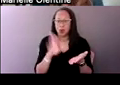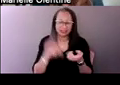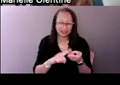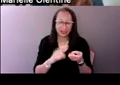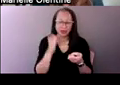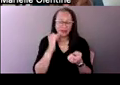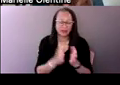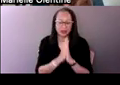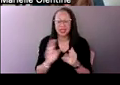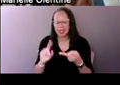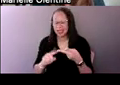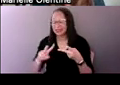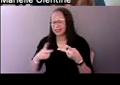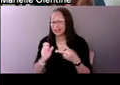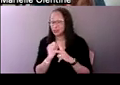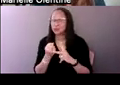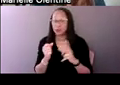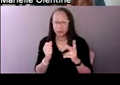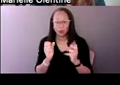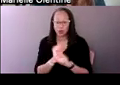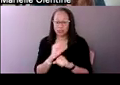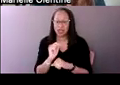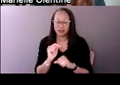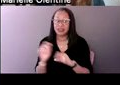entire screener because it just saves people time.